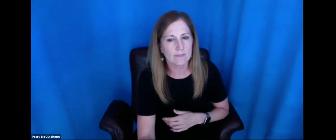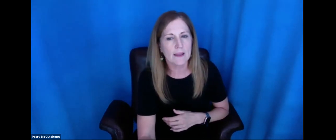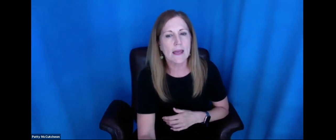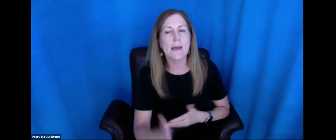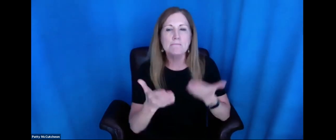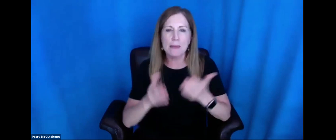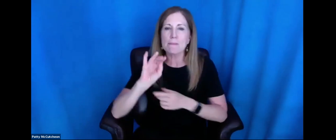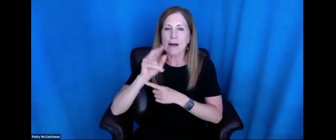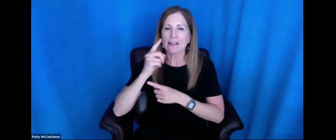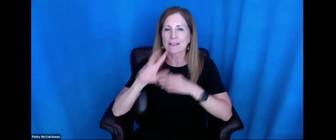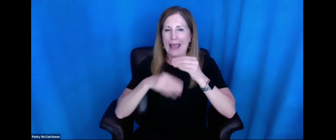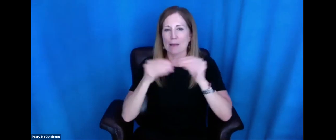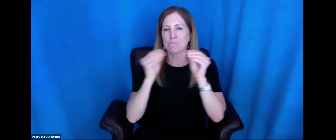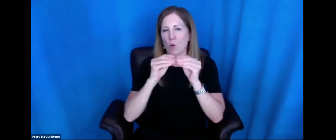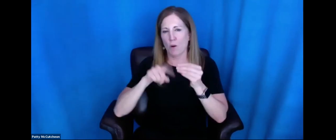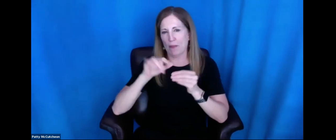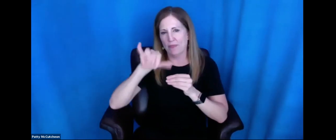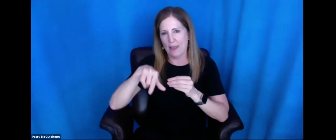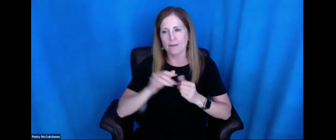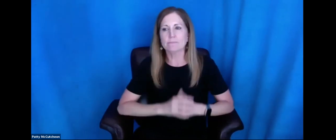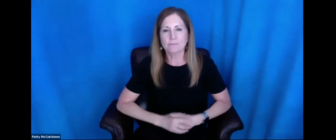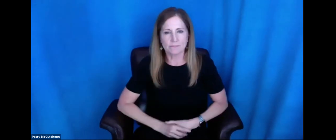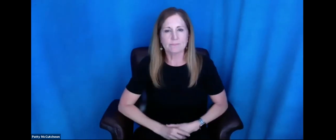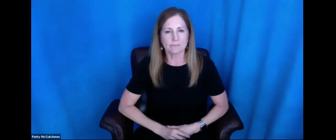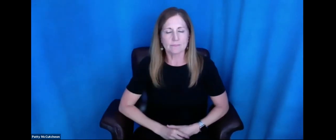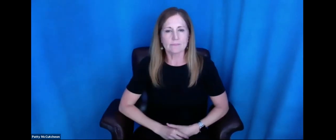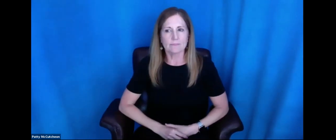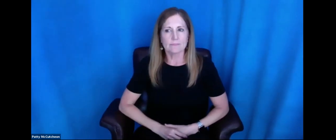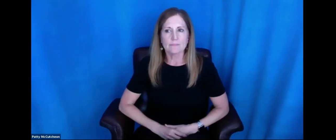extended. Anita: Okay, great.